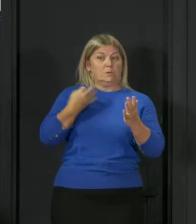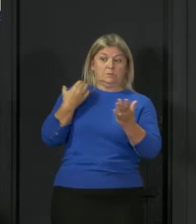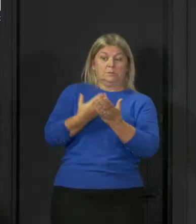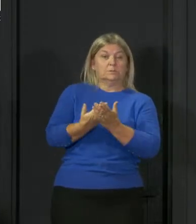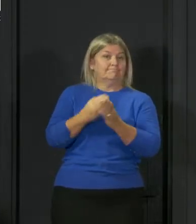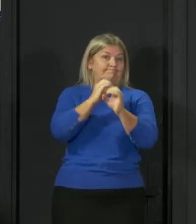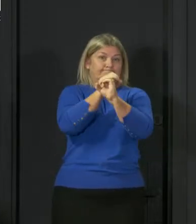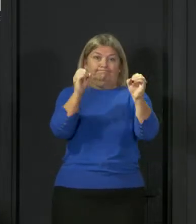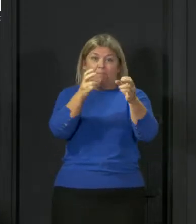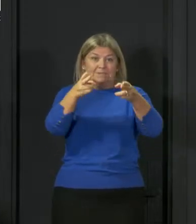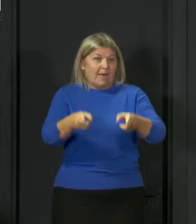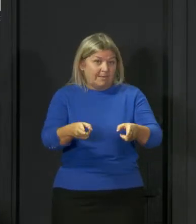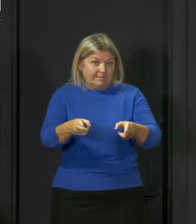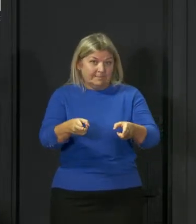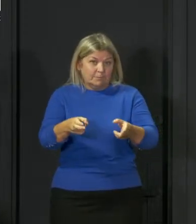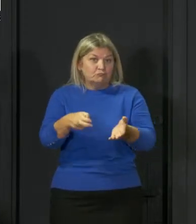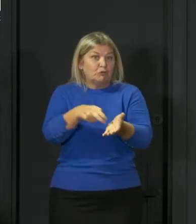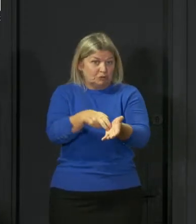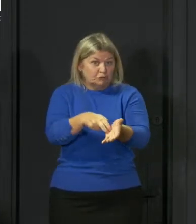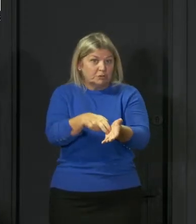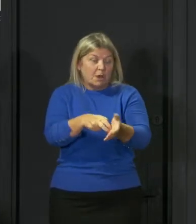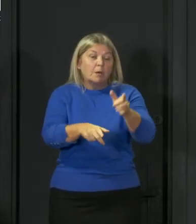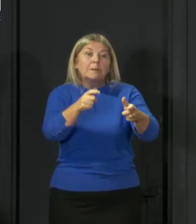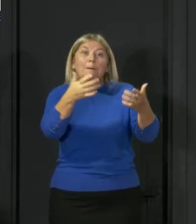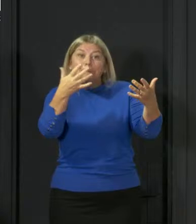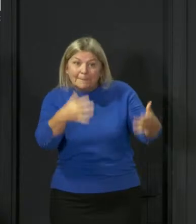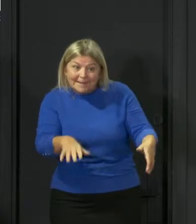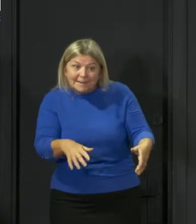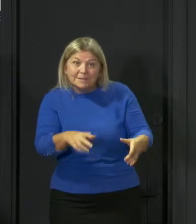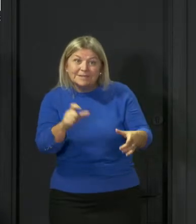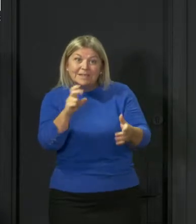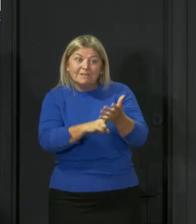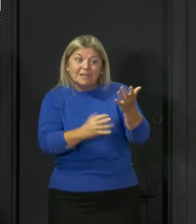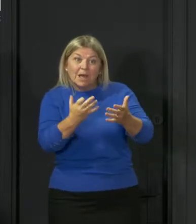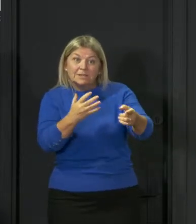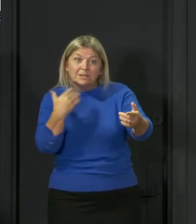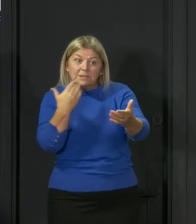have been registered of patients who first tested positive over the previous 28 days. But since